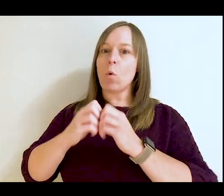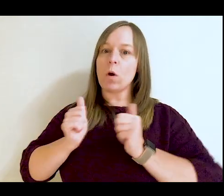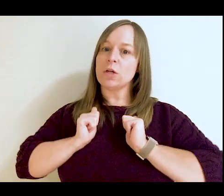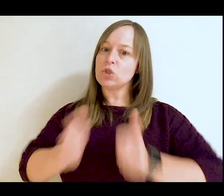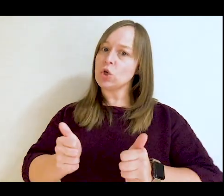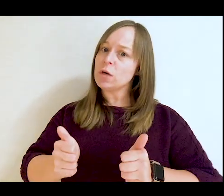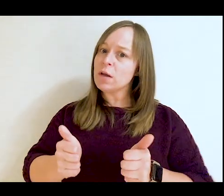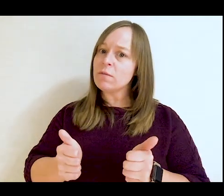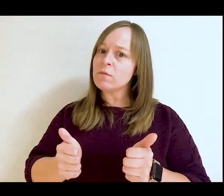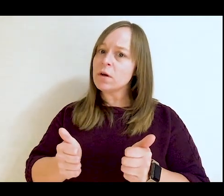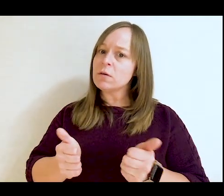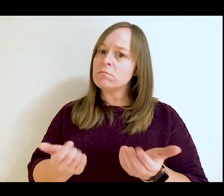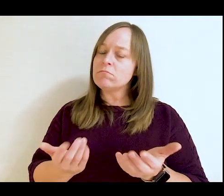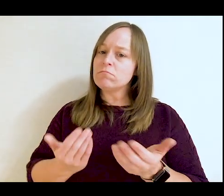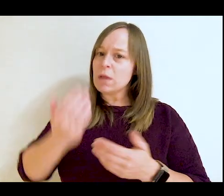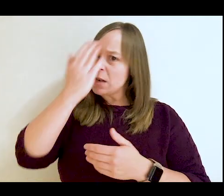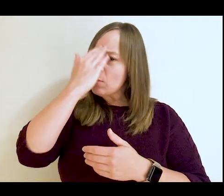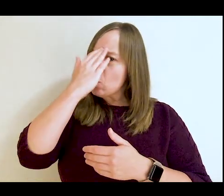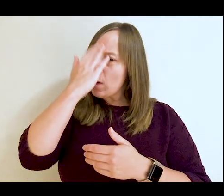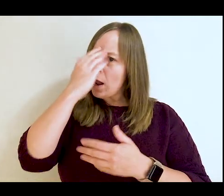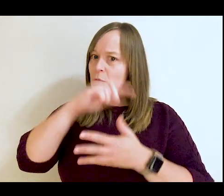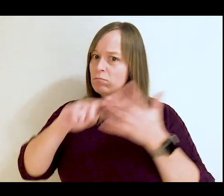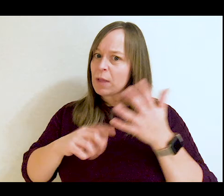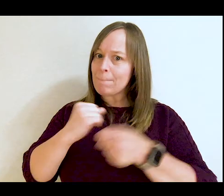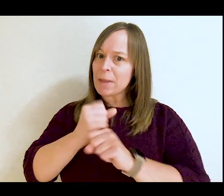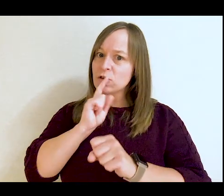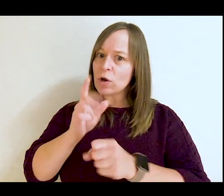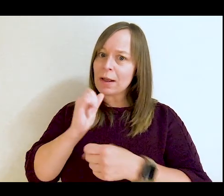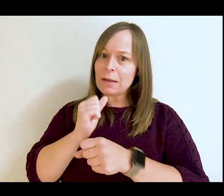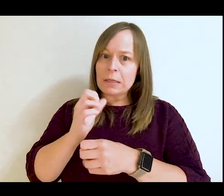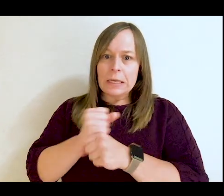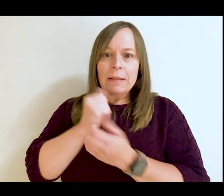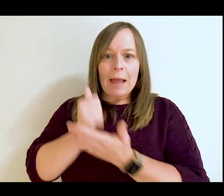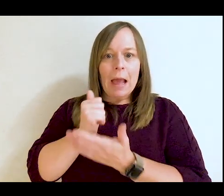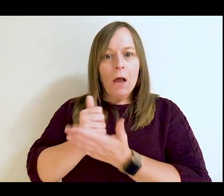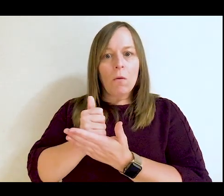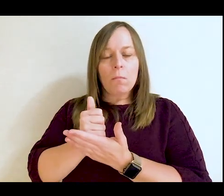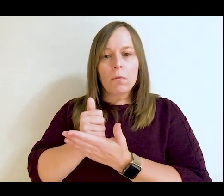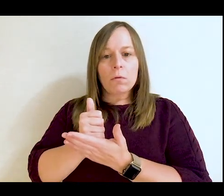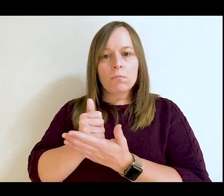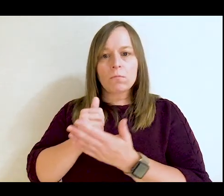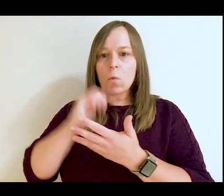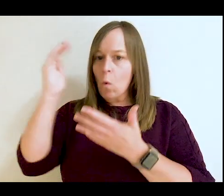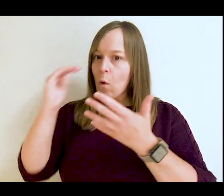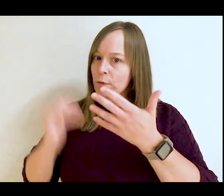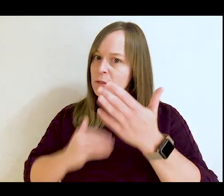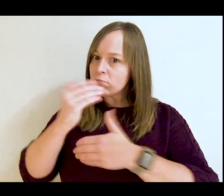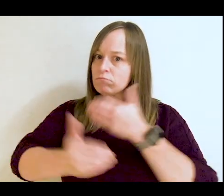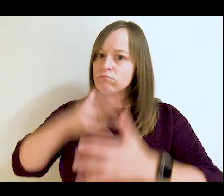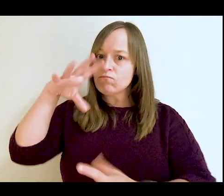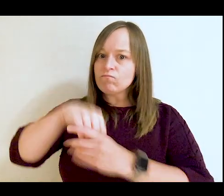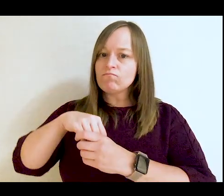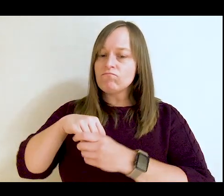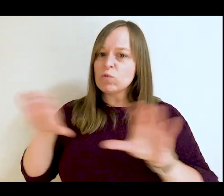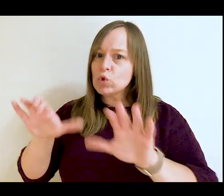much more assertive now. And essentially I ensure that I receive the help I need by taking all steps and procedures necessary.